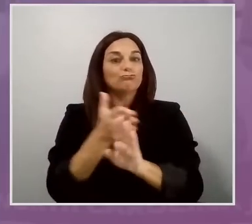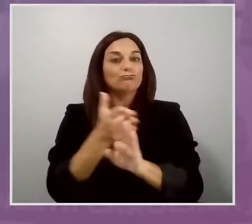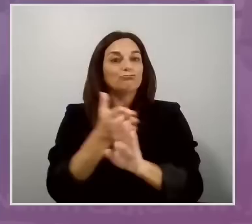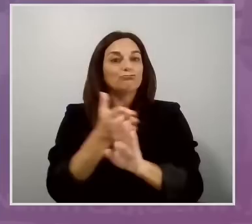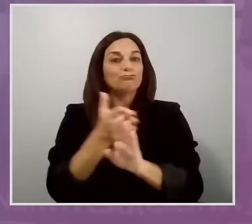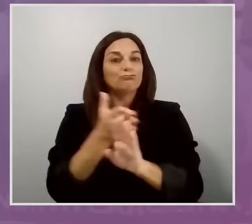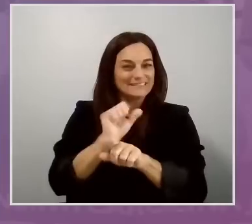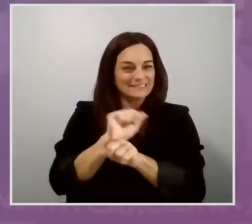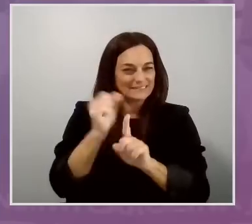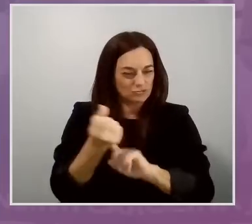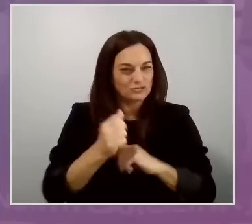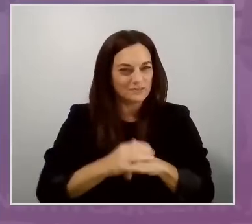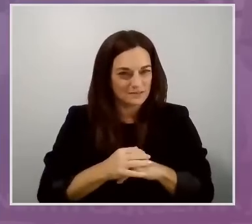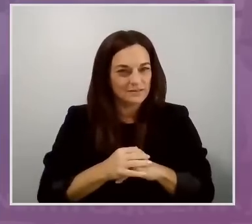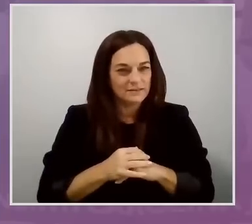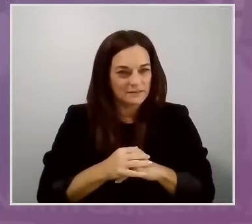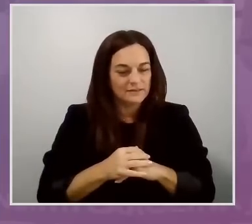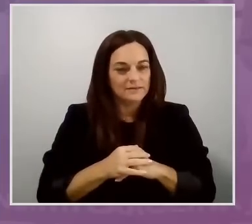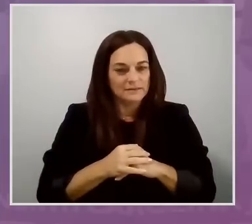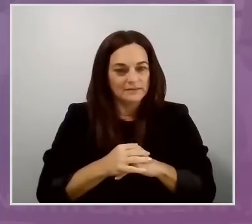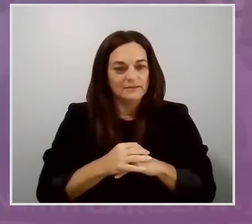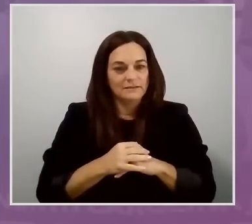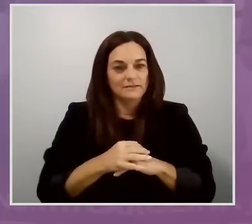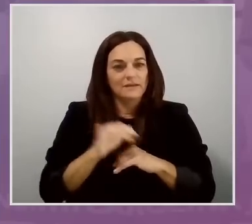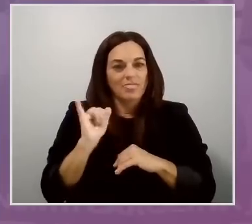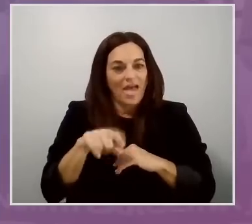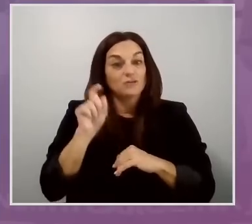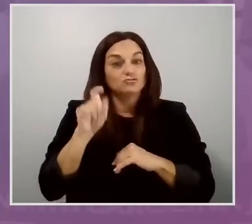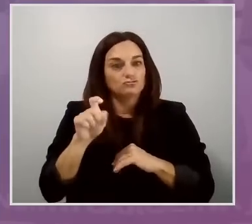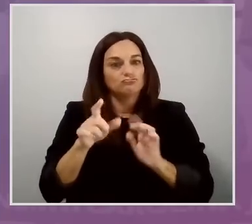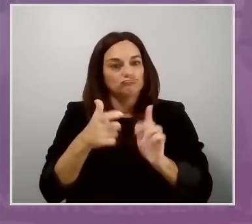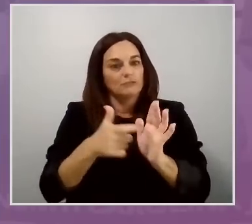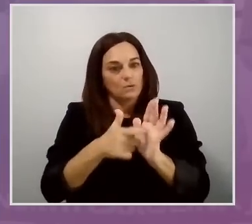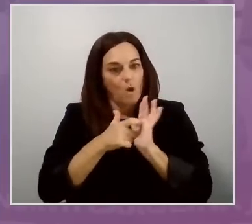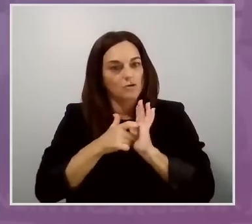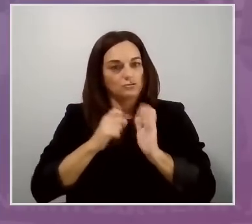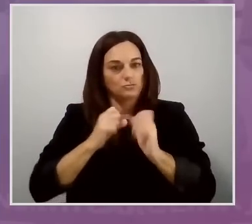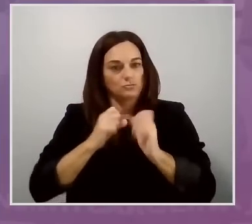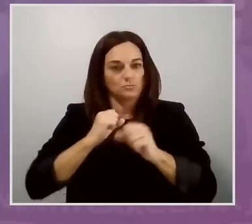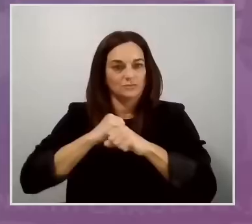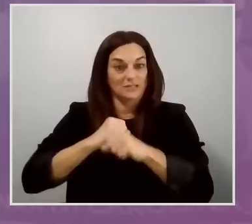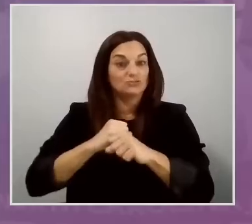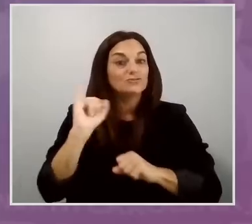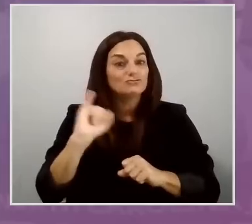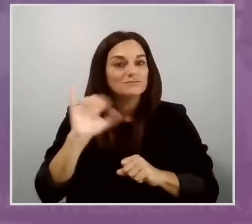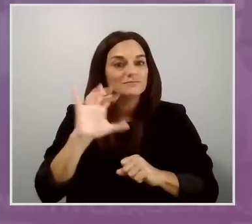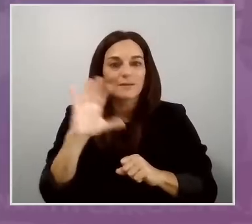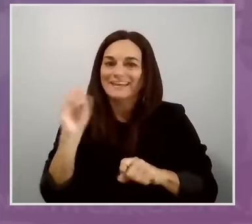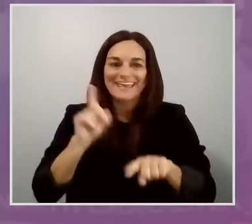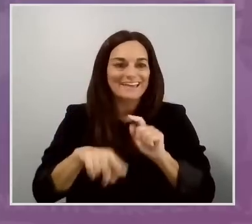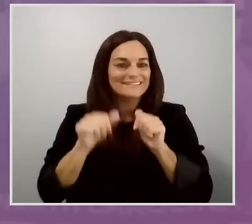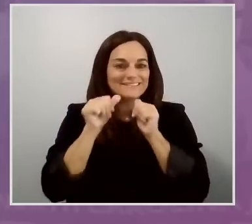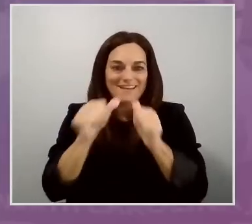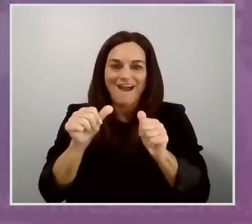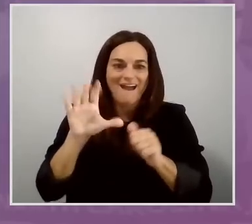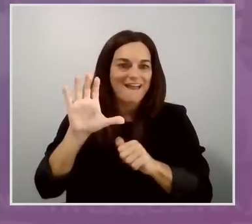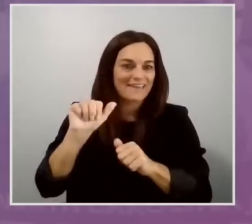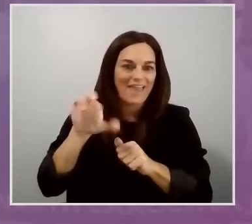HALF MILLION PEOPLE WHO WILL HAVE THIS NEW PREEXISTING